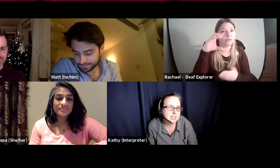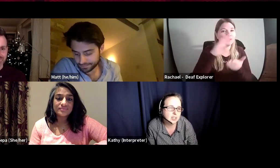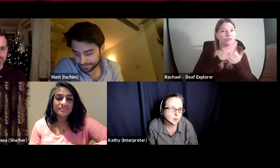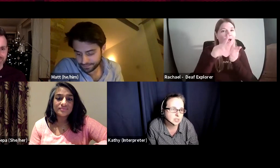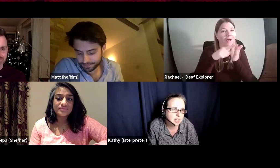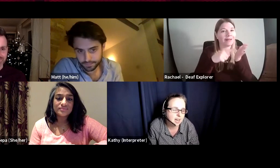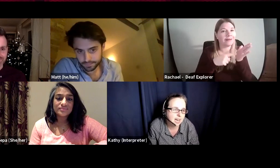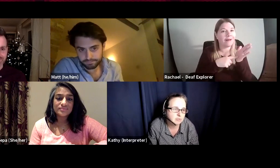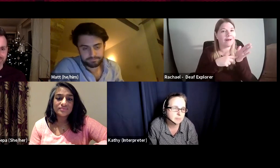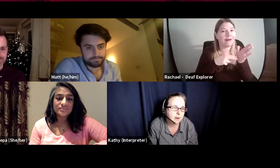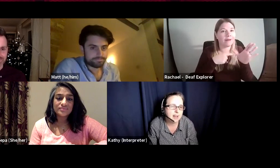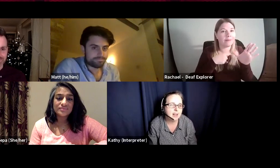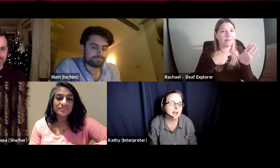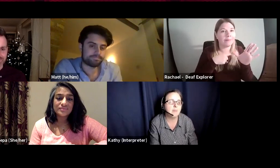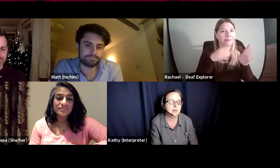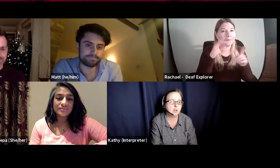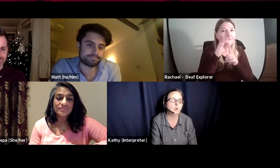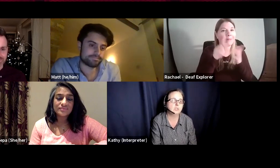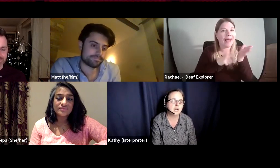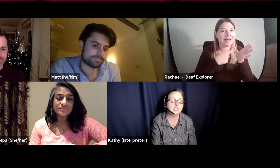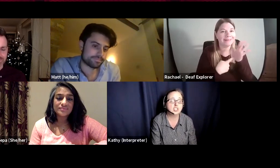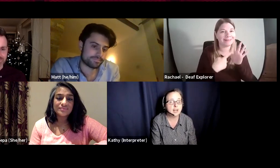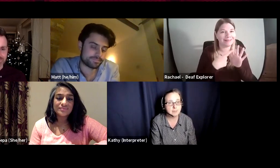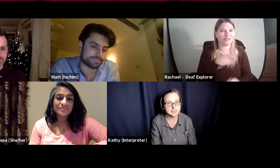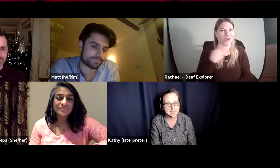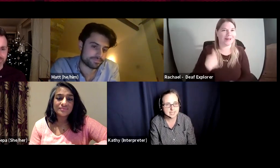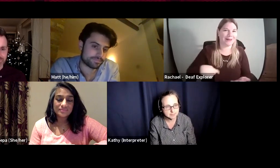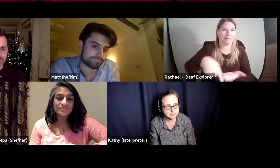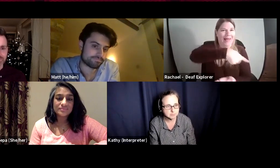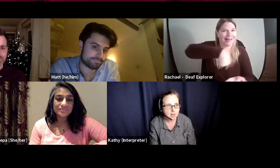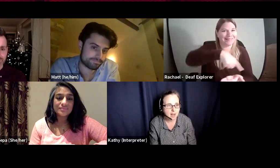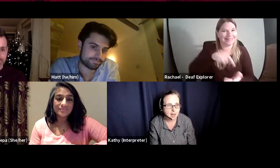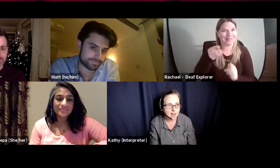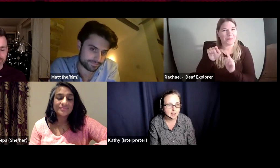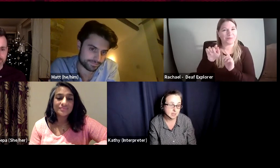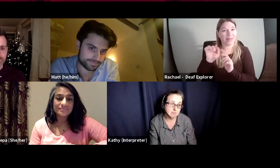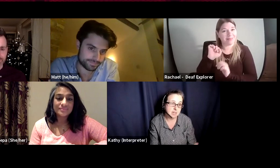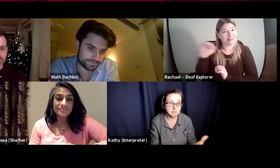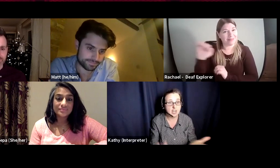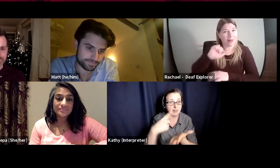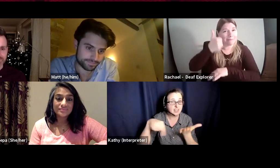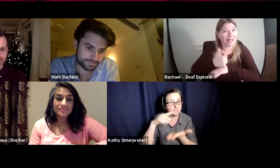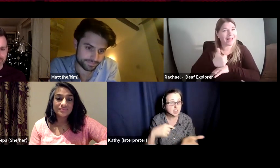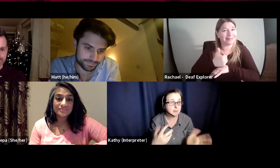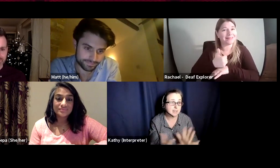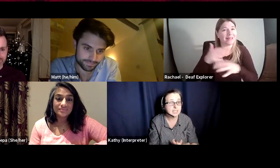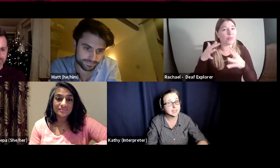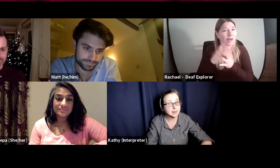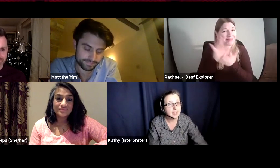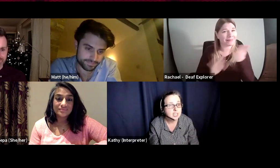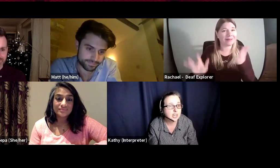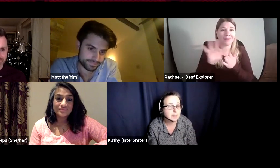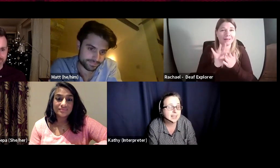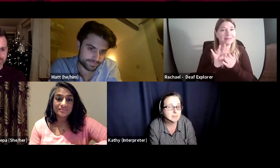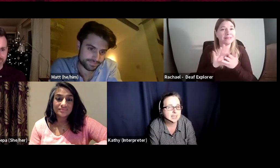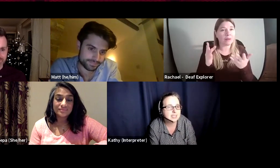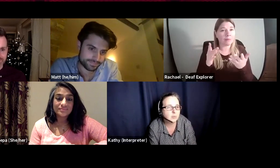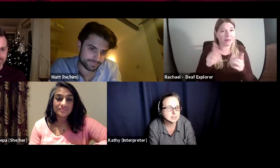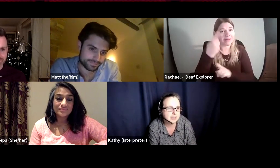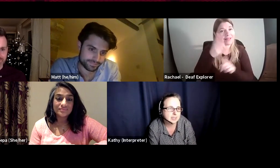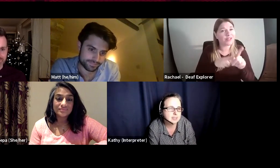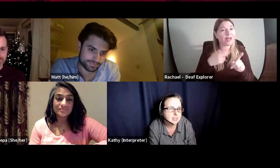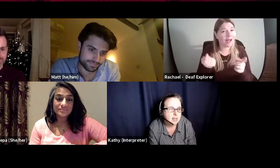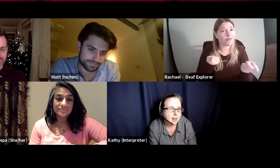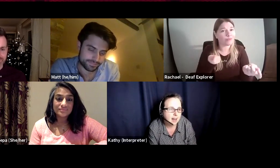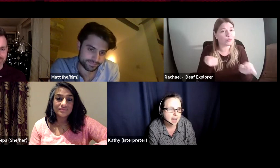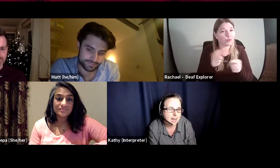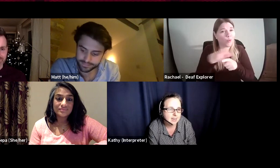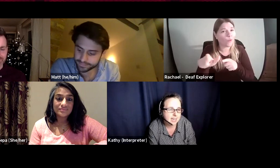course, it is run by a company called China Plate, they are based in the west Midlands and next